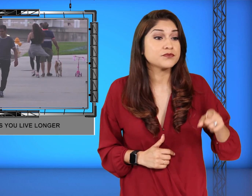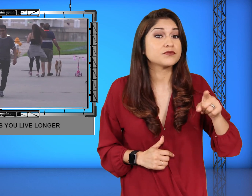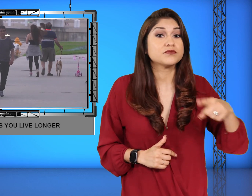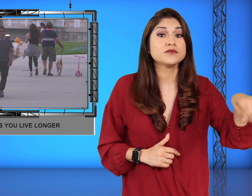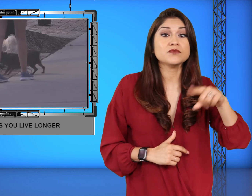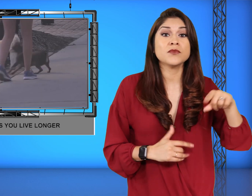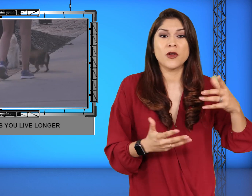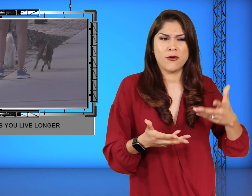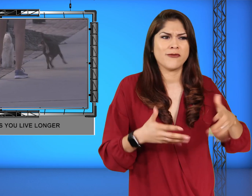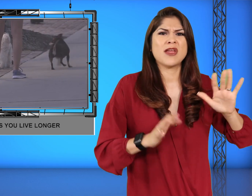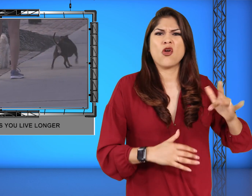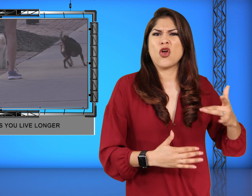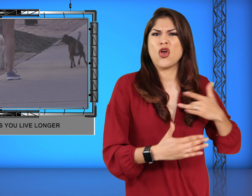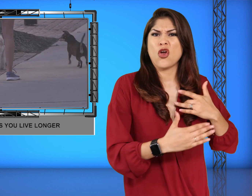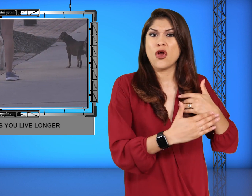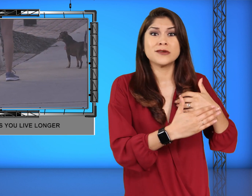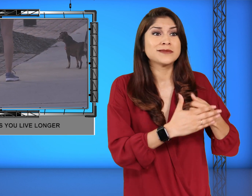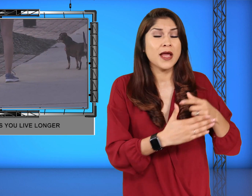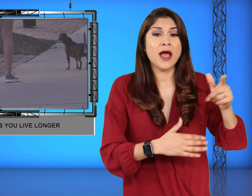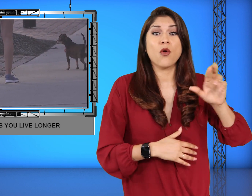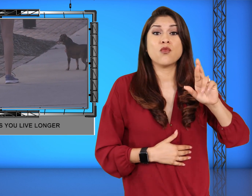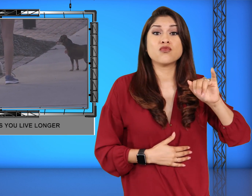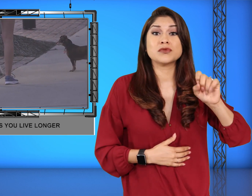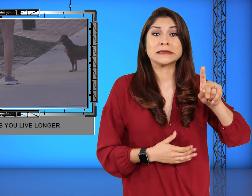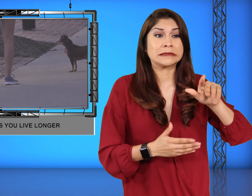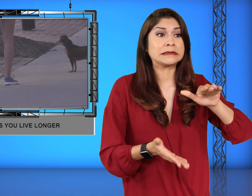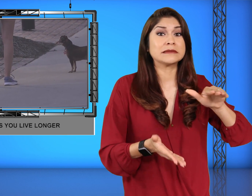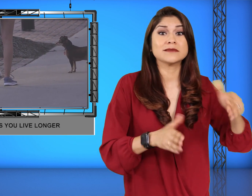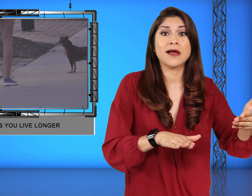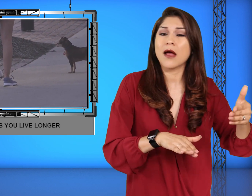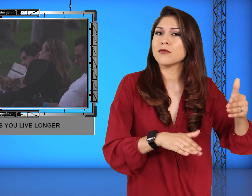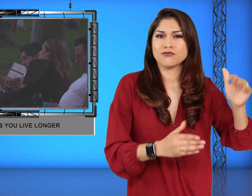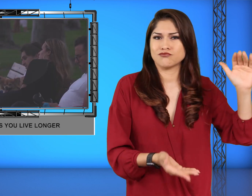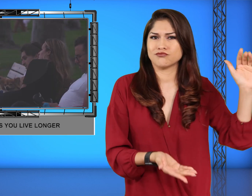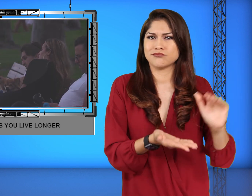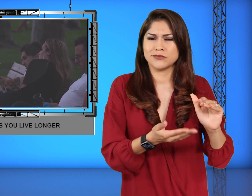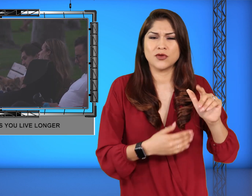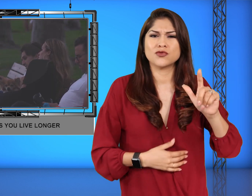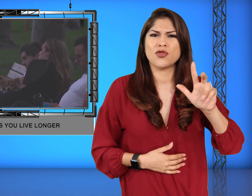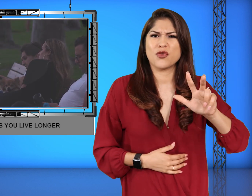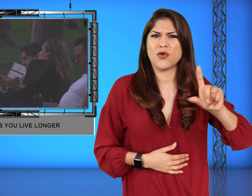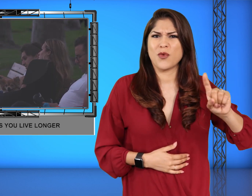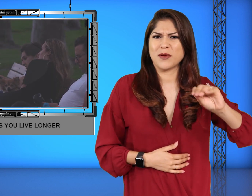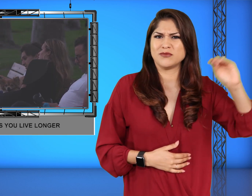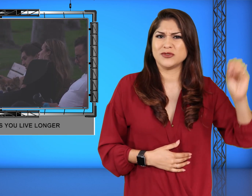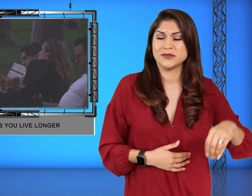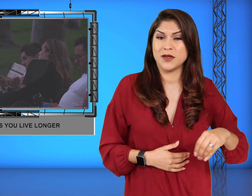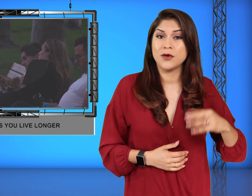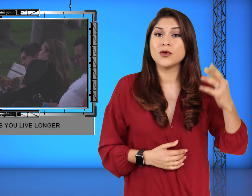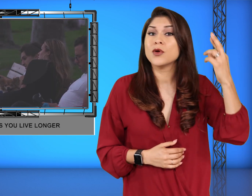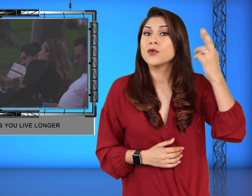For those who already had a heart attack, the risk of dying was lowered by 31-percent.